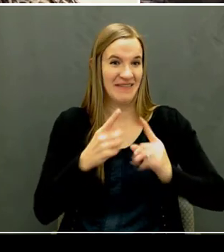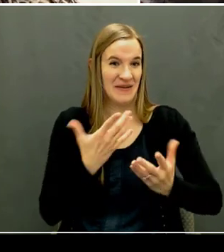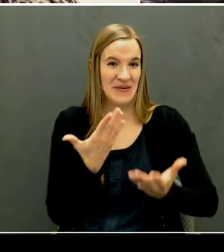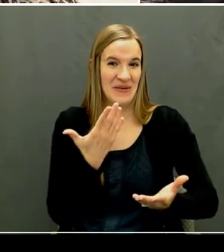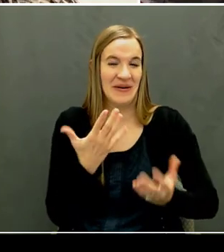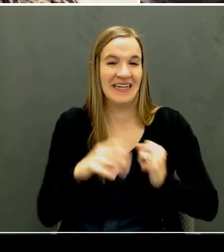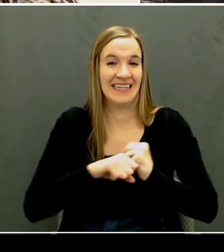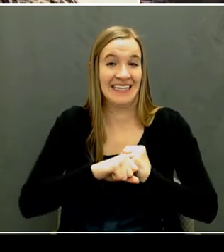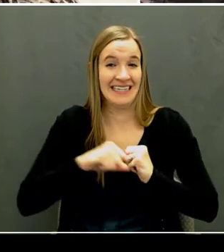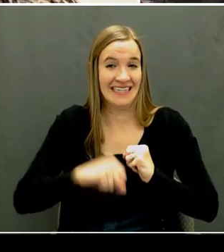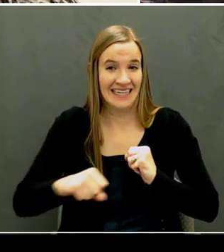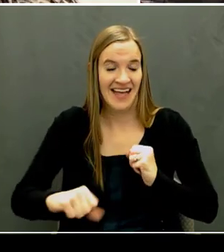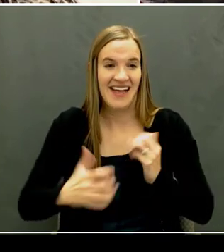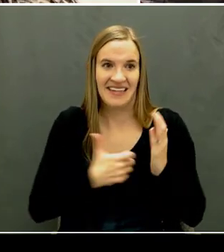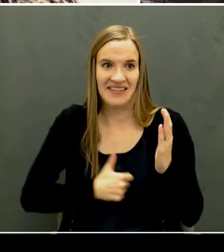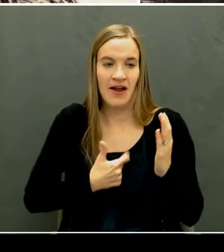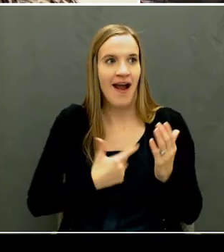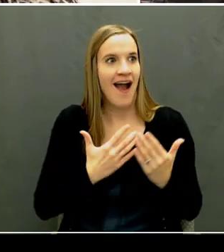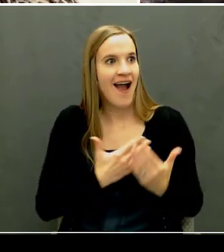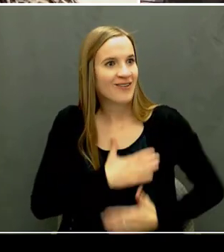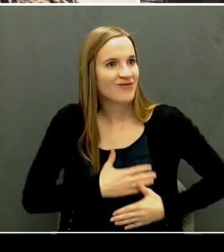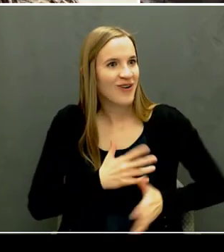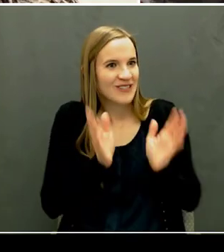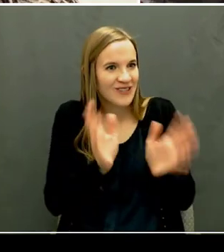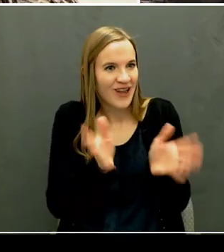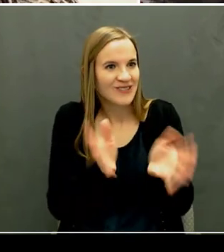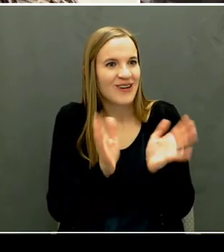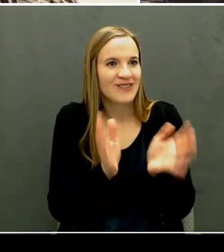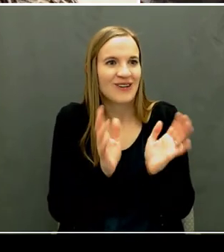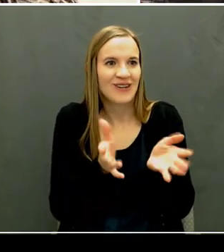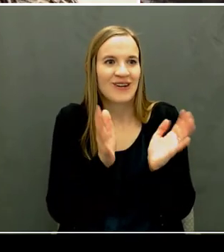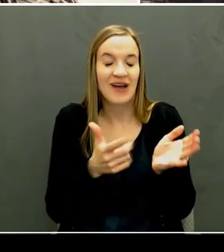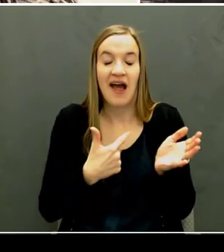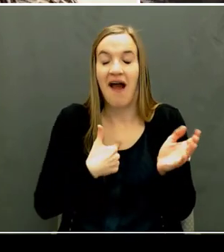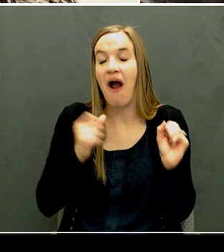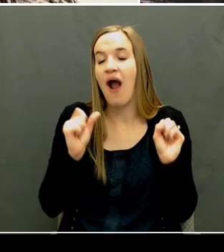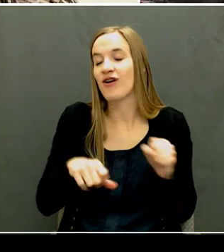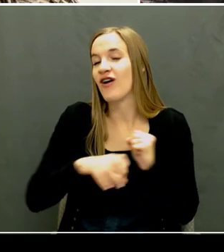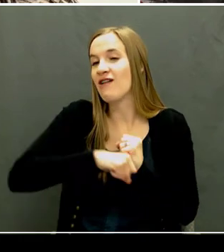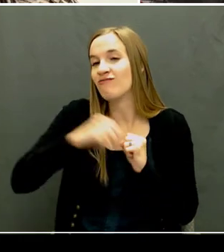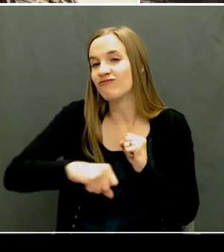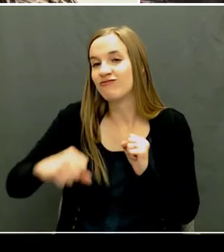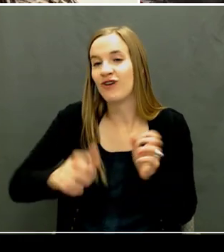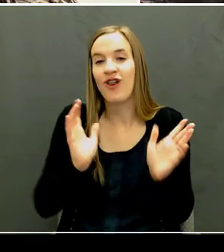that I'd probably go on far longer than those that end up transcribing this over for publication